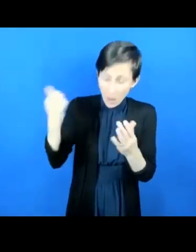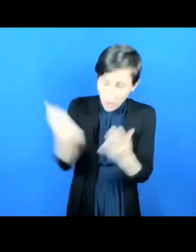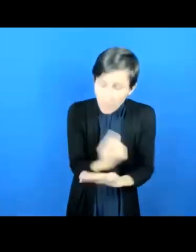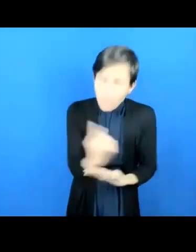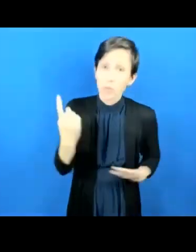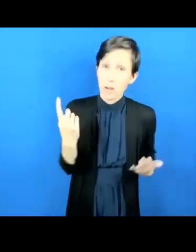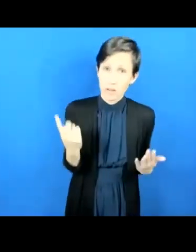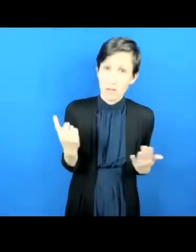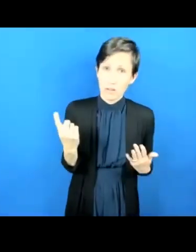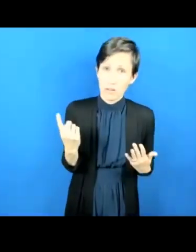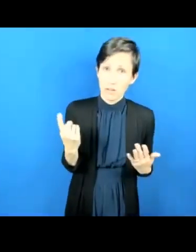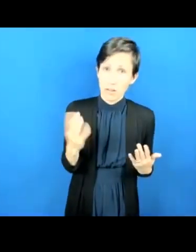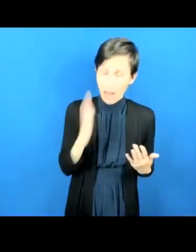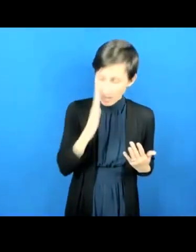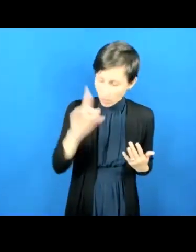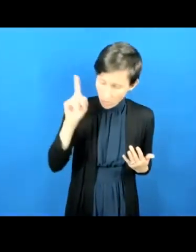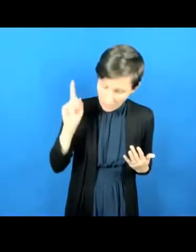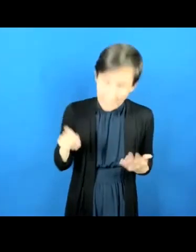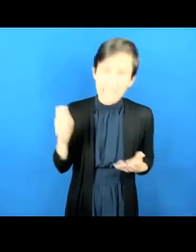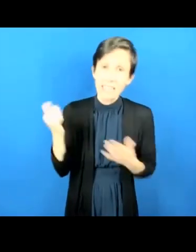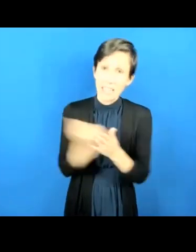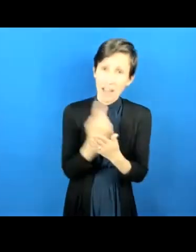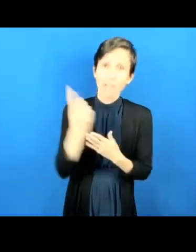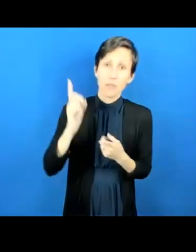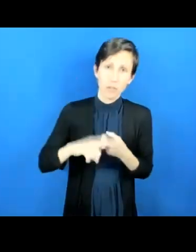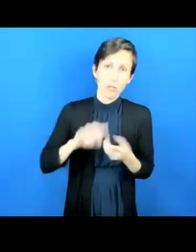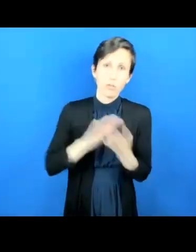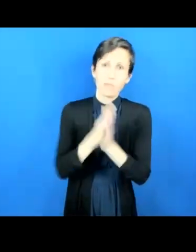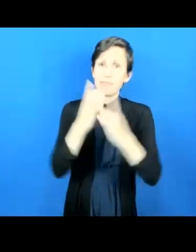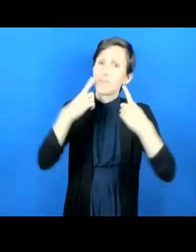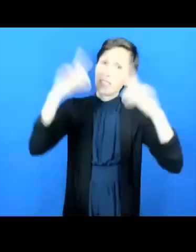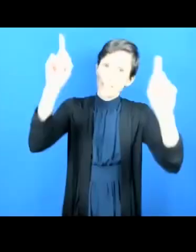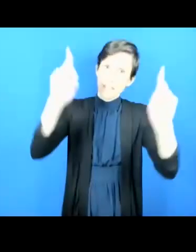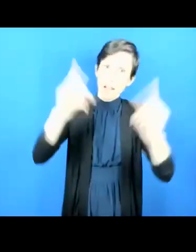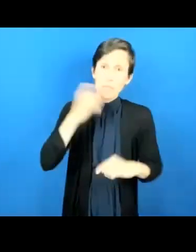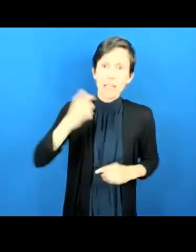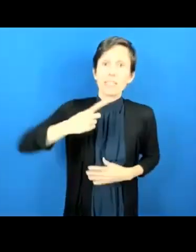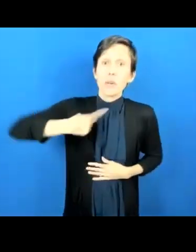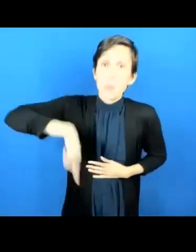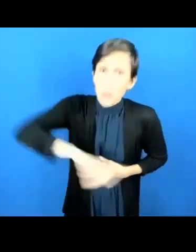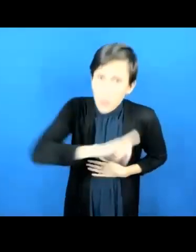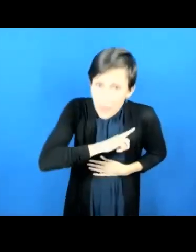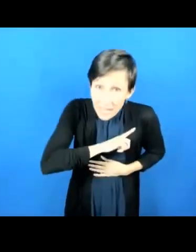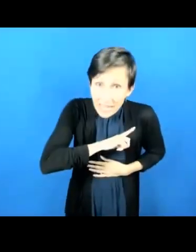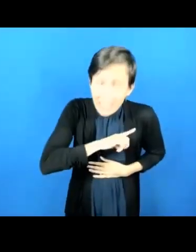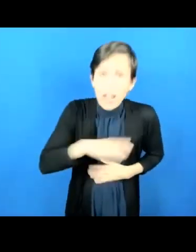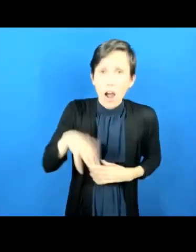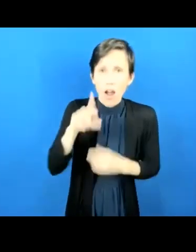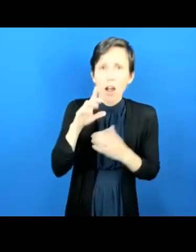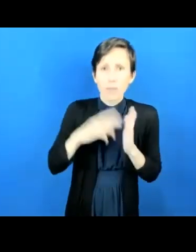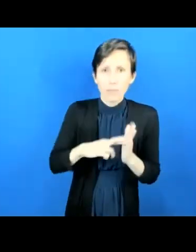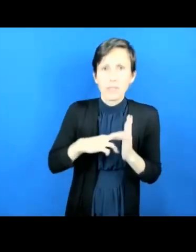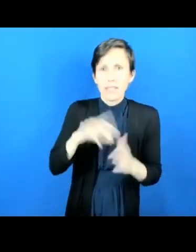and it will need all of us to succeed Because we are DEI have a wonderful rest of your day.